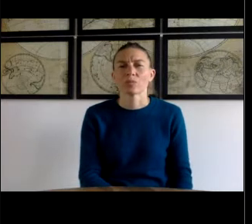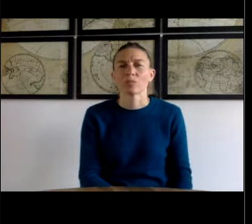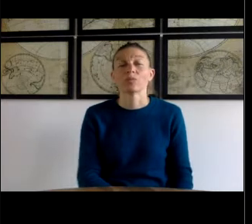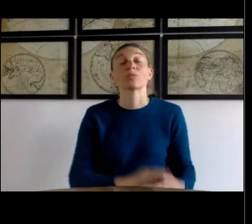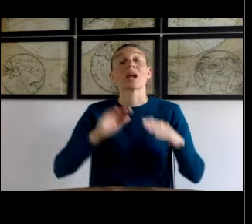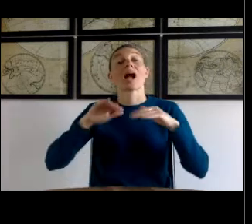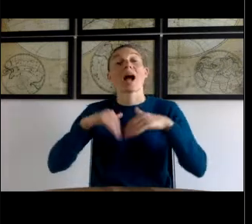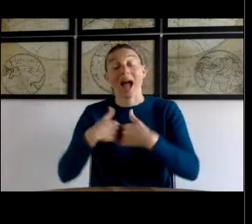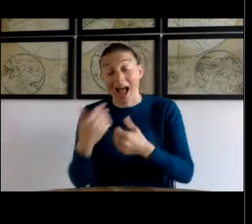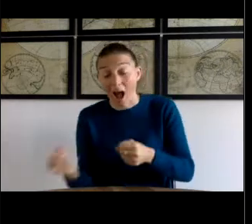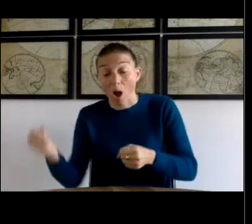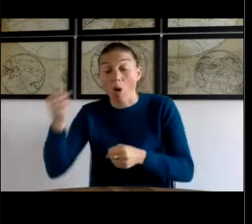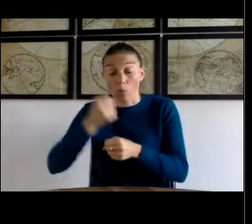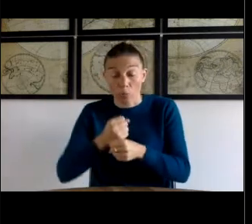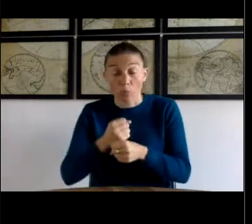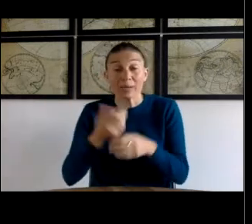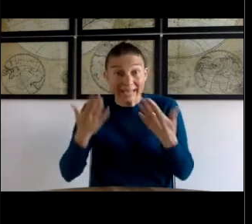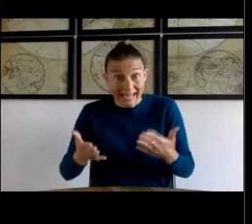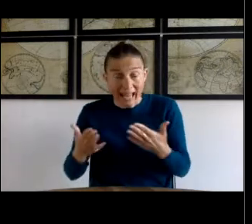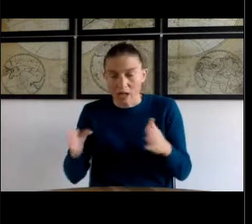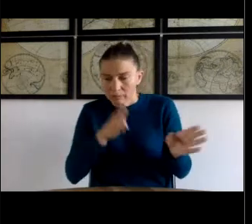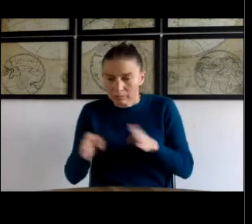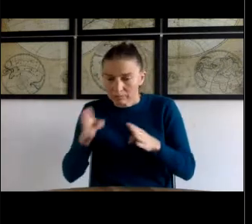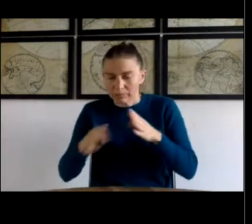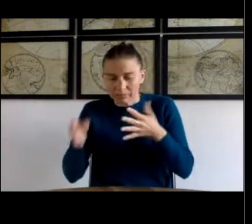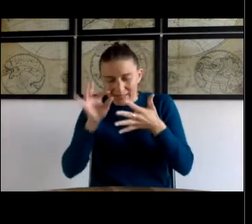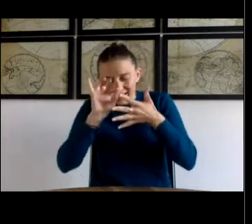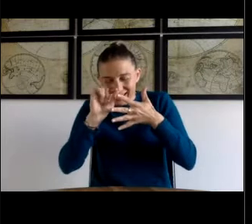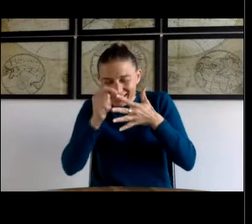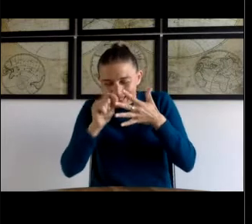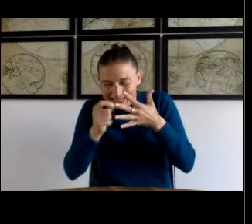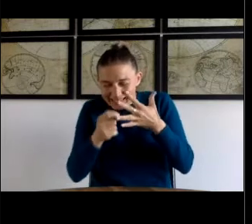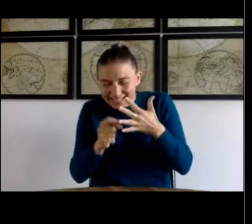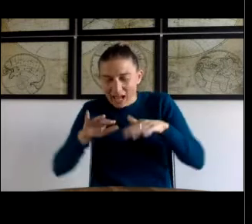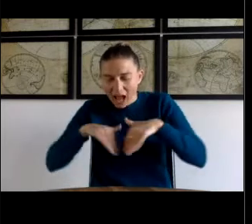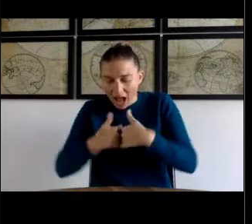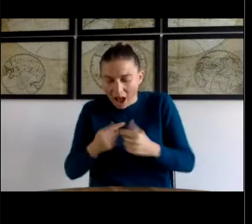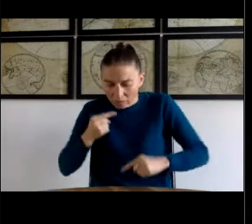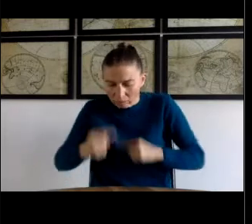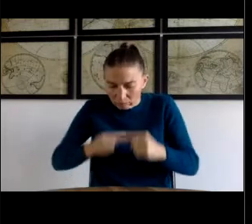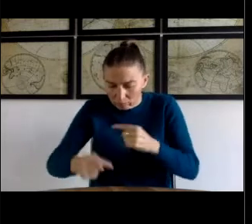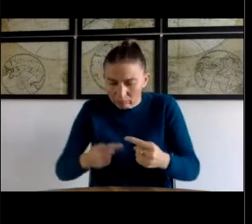another one is that this whole structure you see